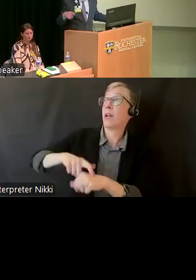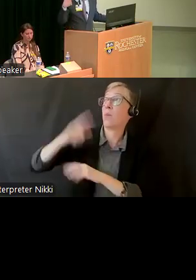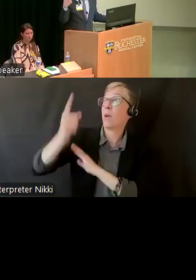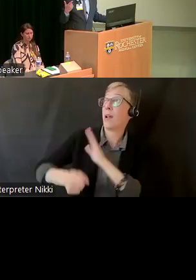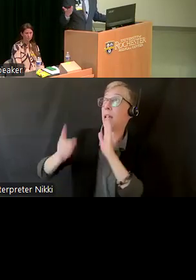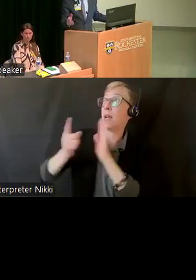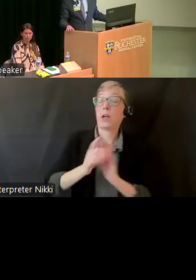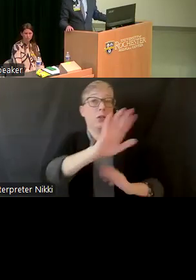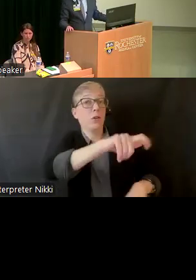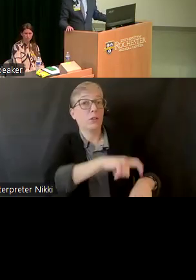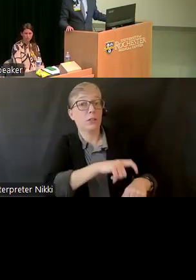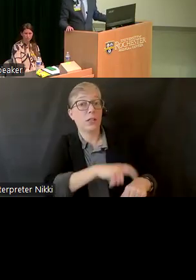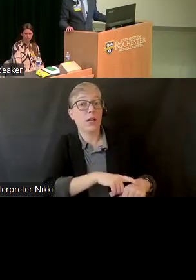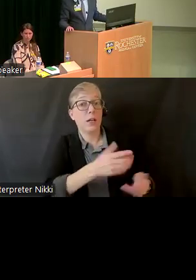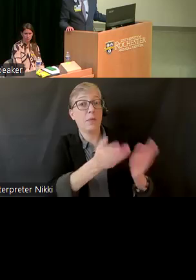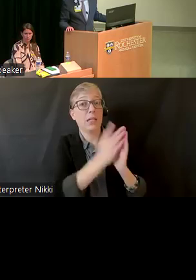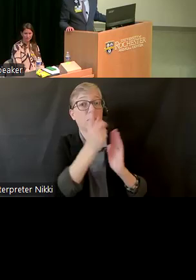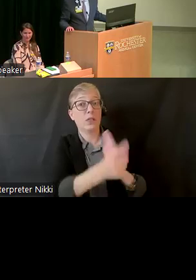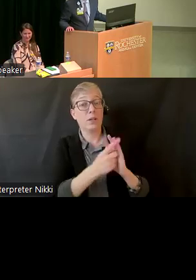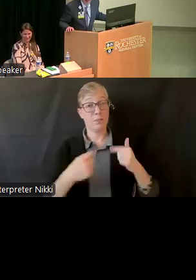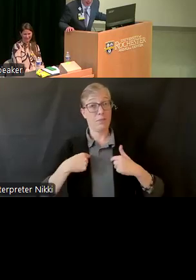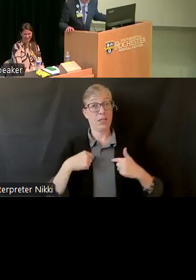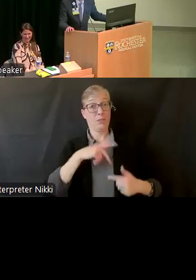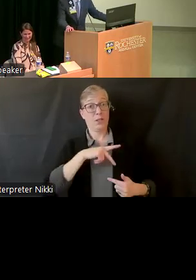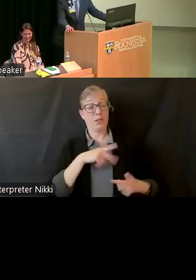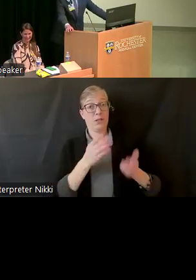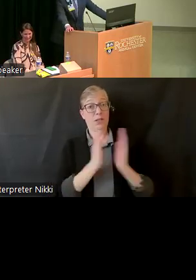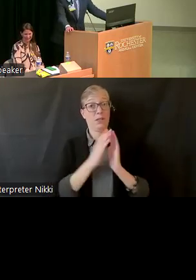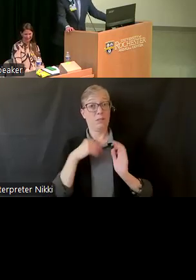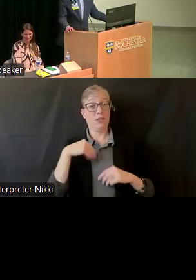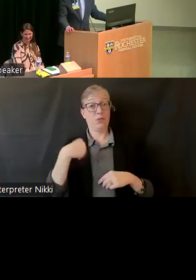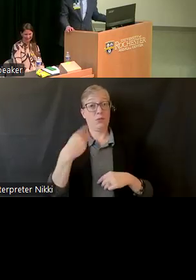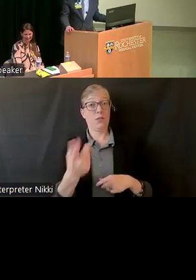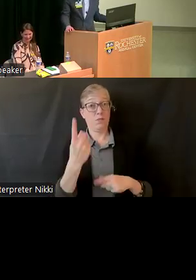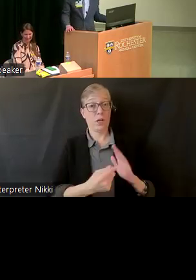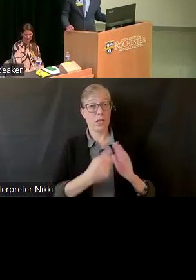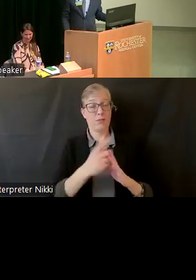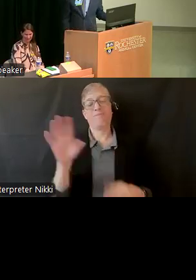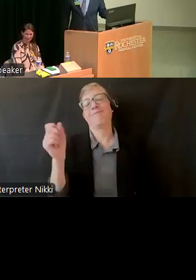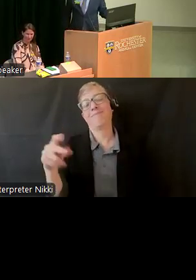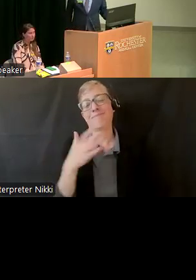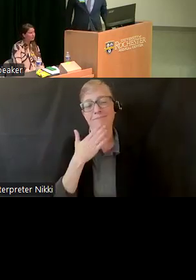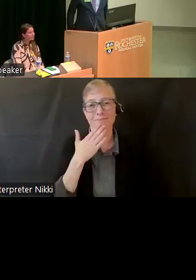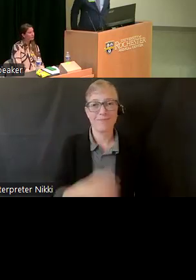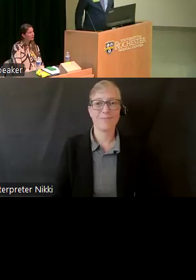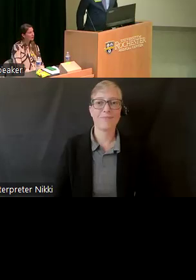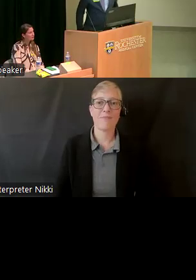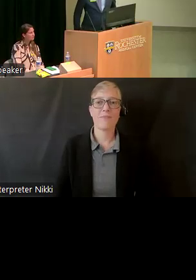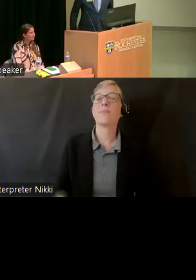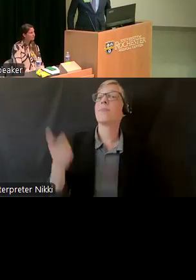you're going to ask me personally for an hour of my time okay thank you thank you yes Dr van Orton